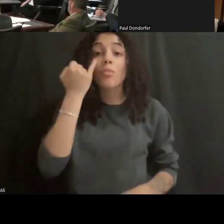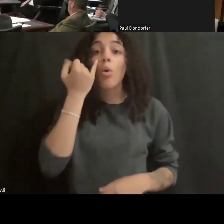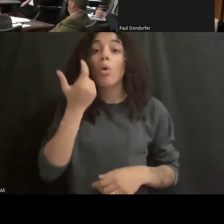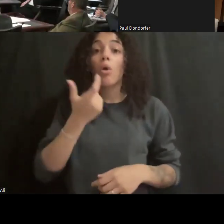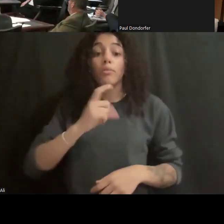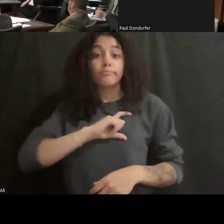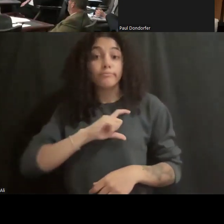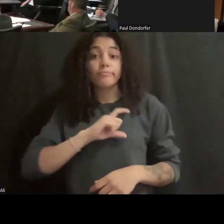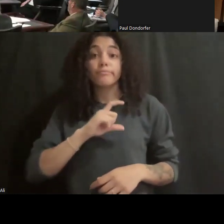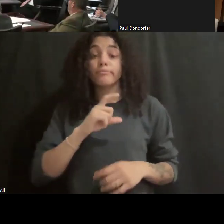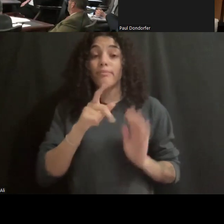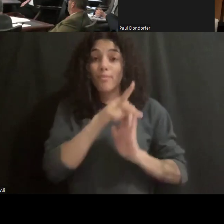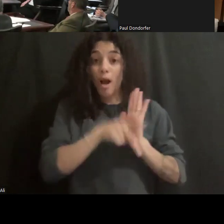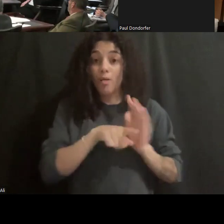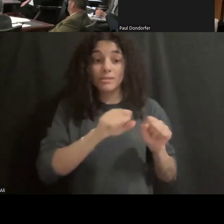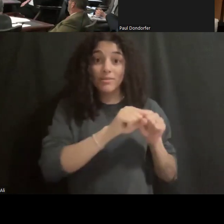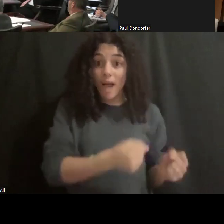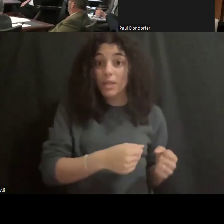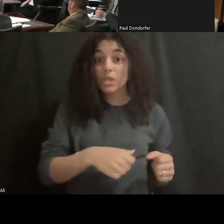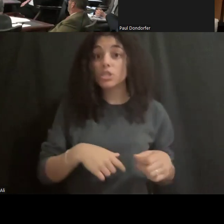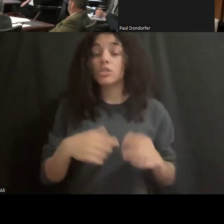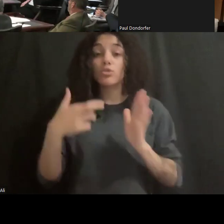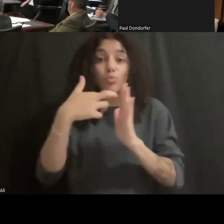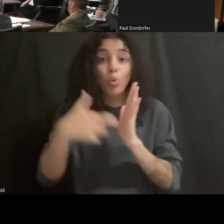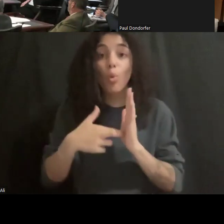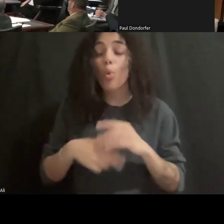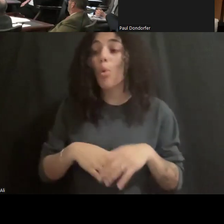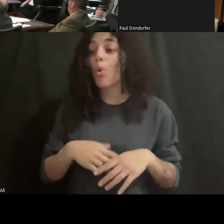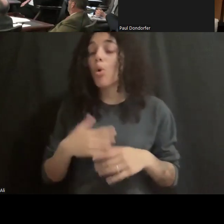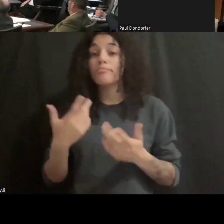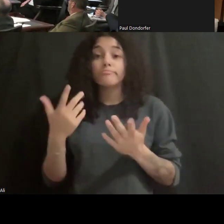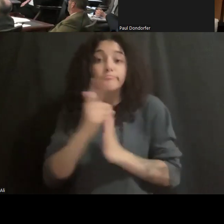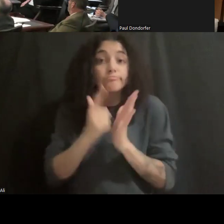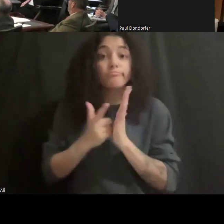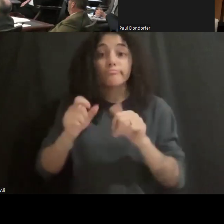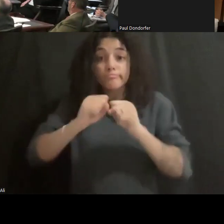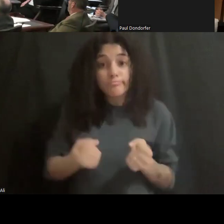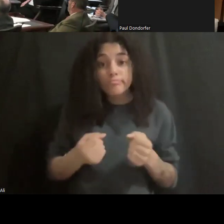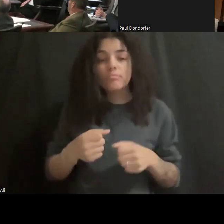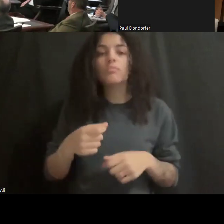policy general order or rules of regulations uh is referred through to the sheriff for